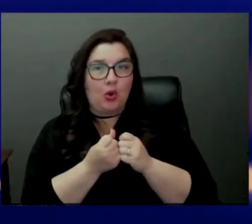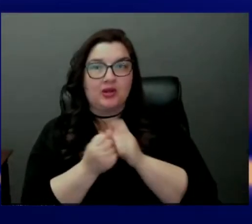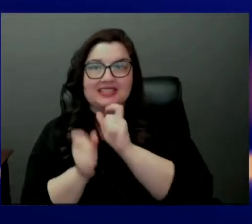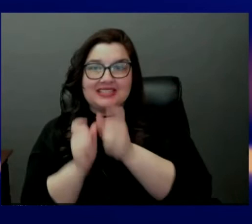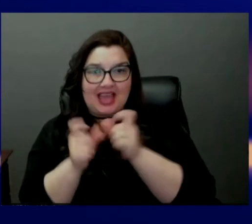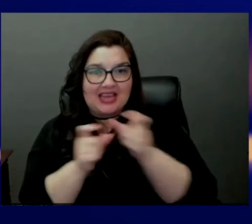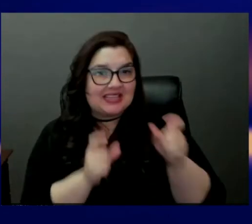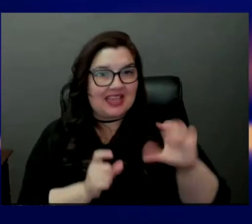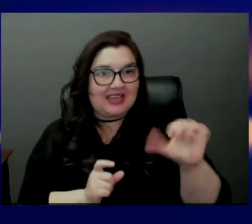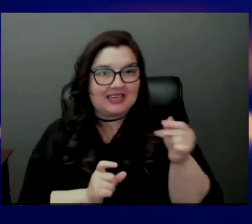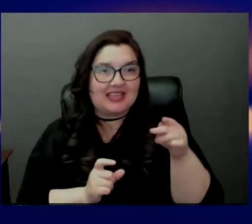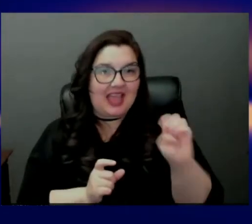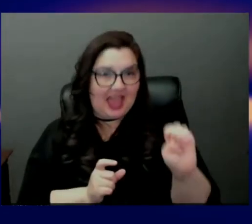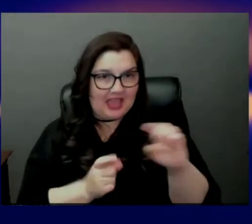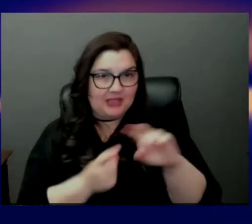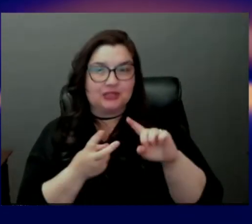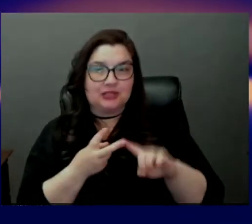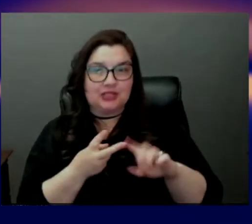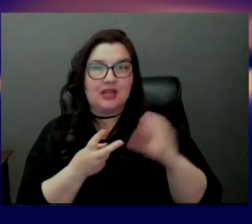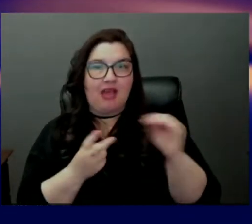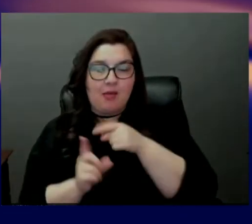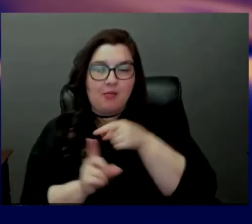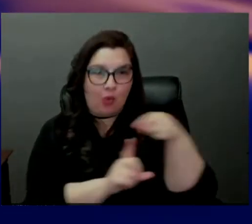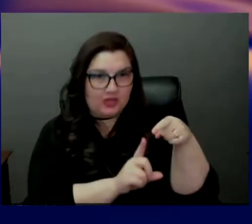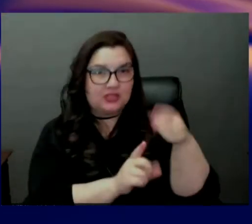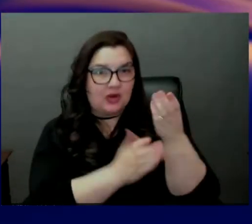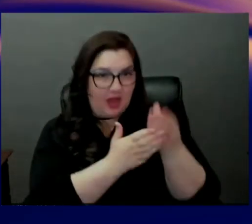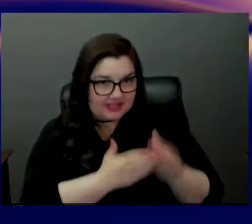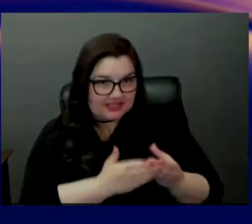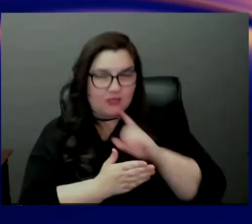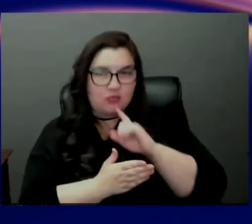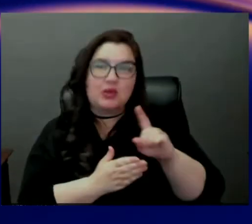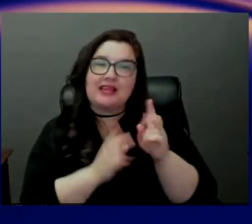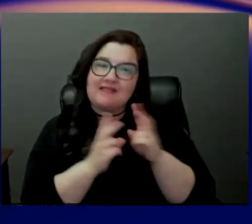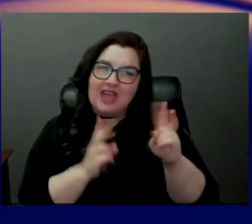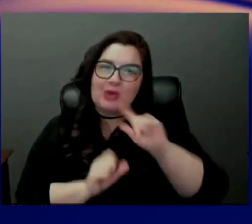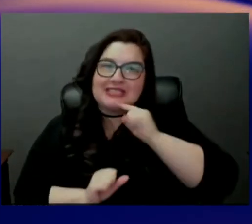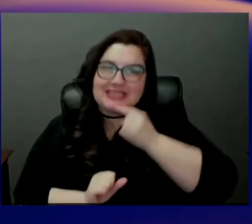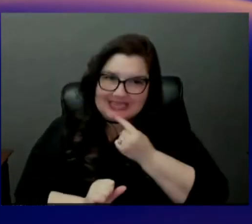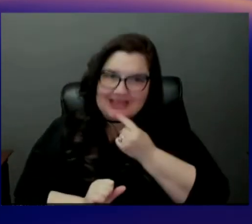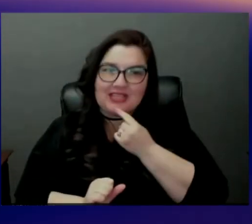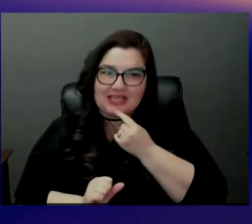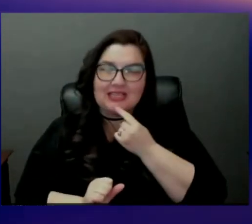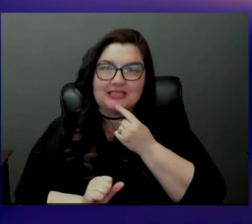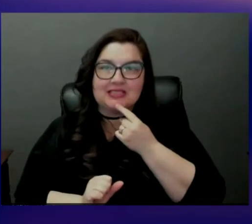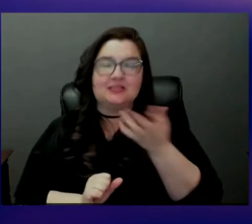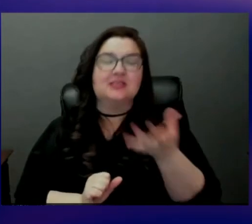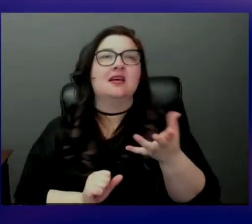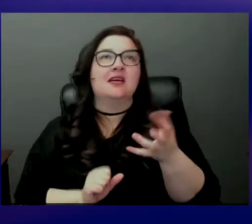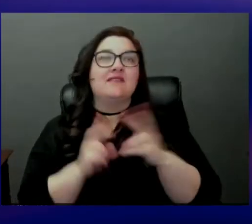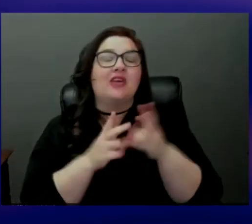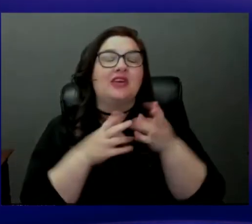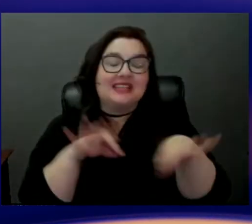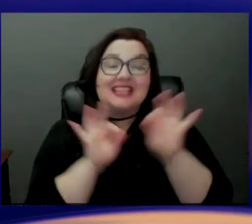and then pointer authentication two kind of very significant features that are coming for C7G So these are now, as I said,